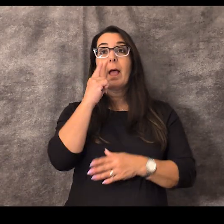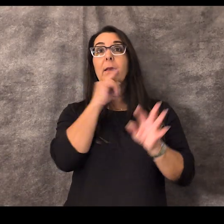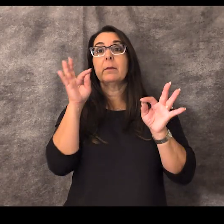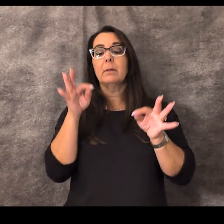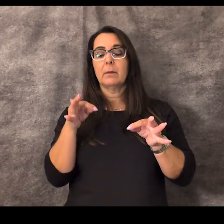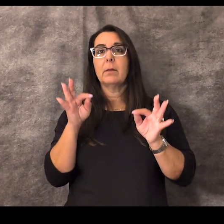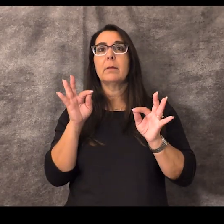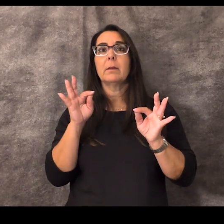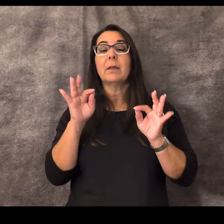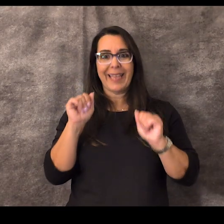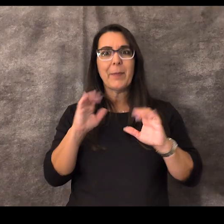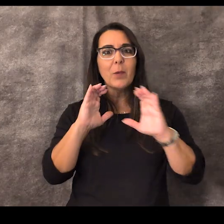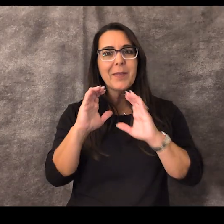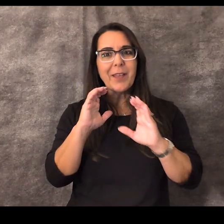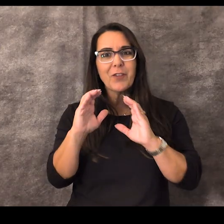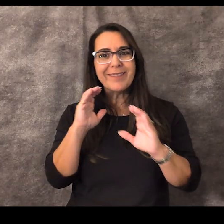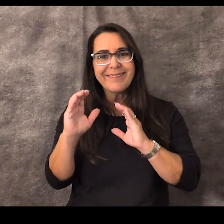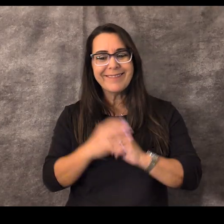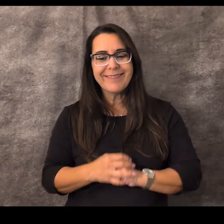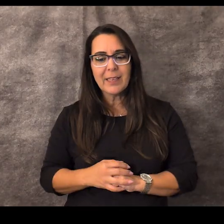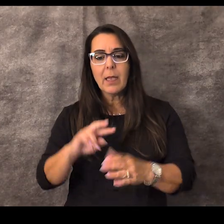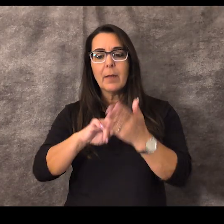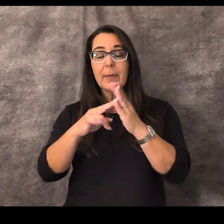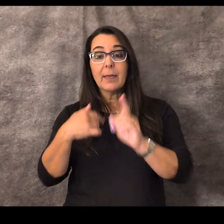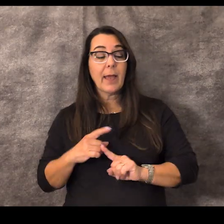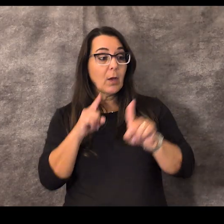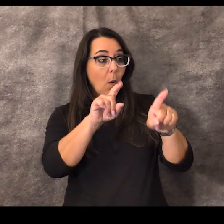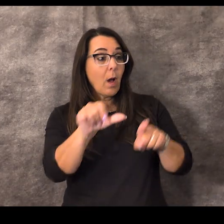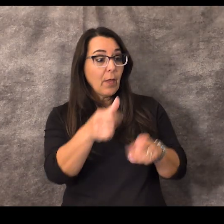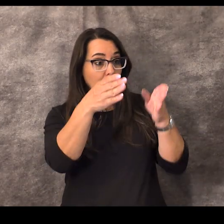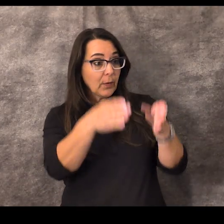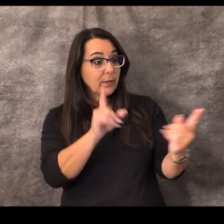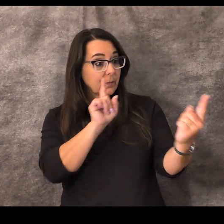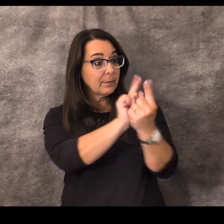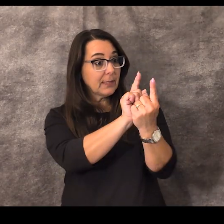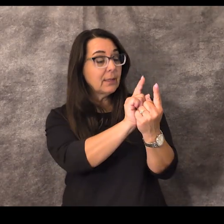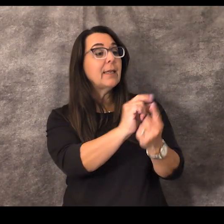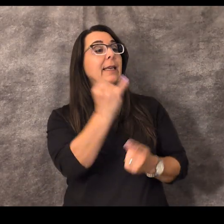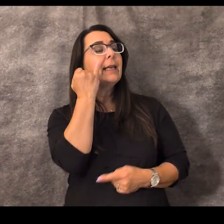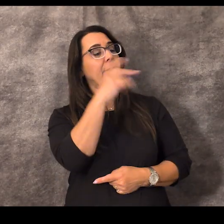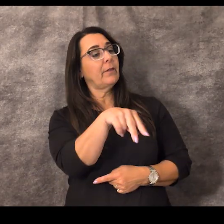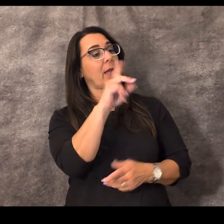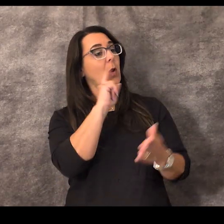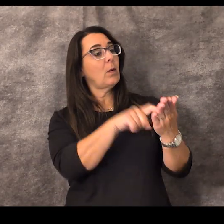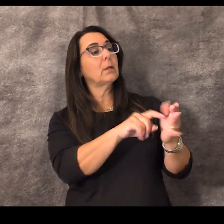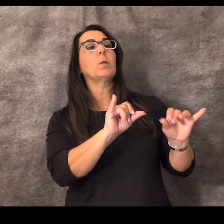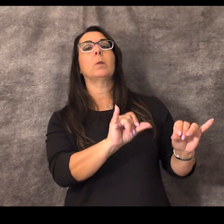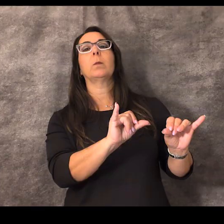And that teaches me that when I go to another individual, if I see something like that,